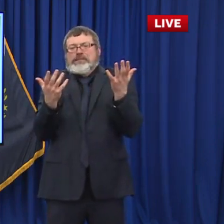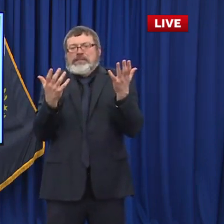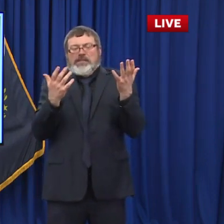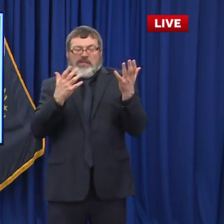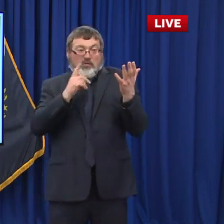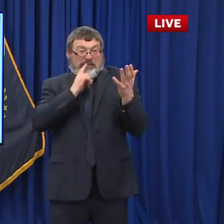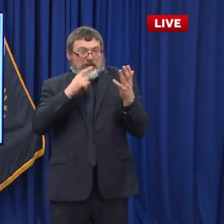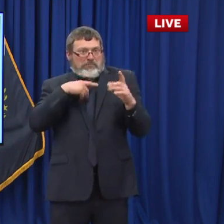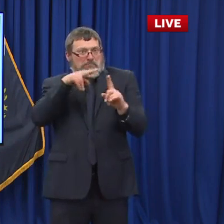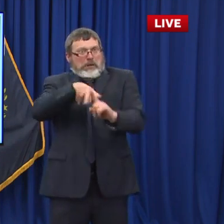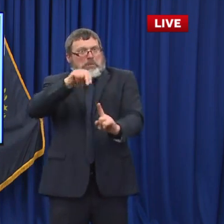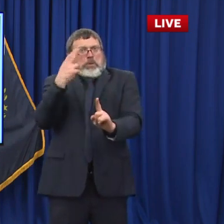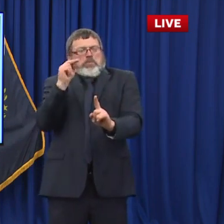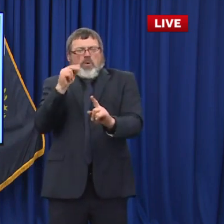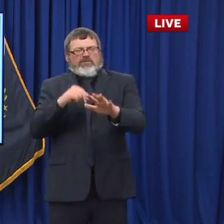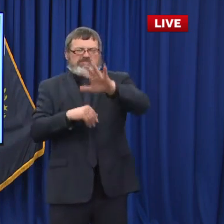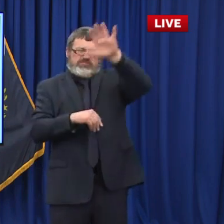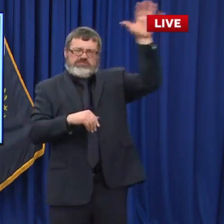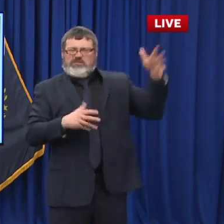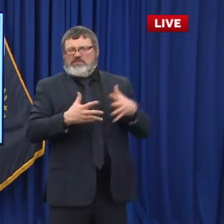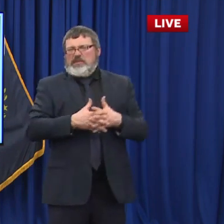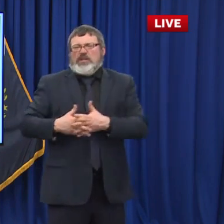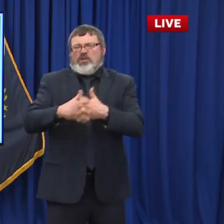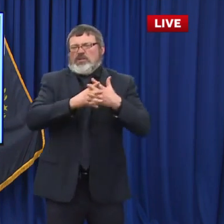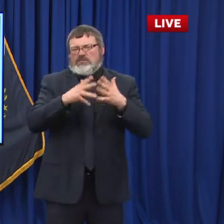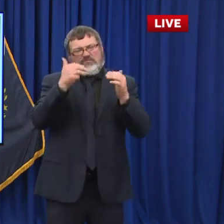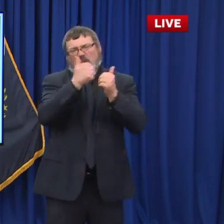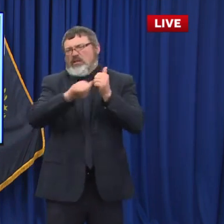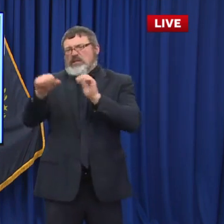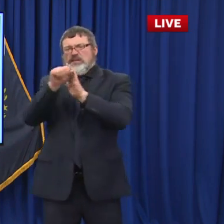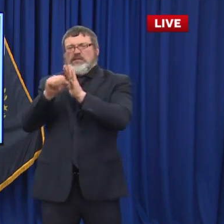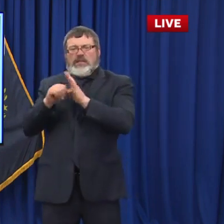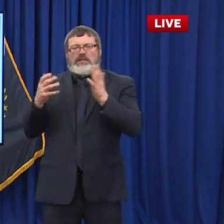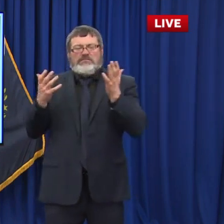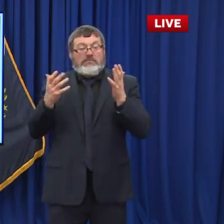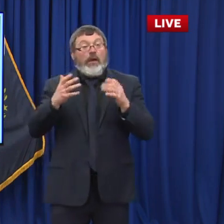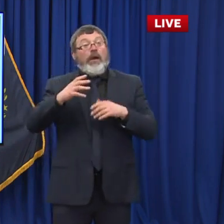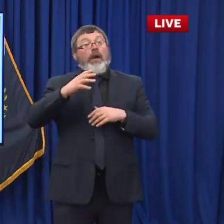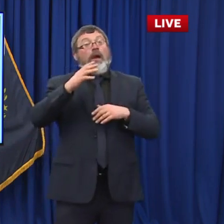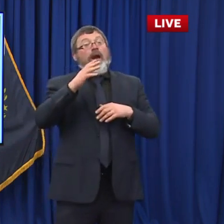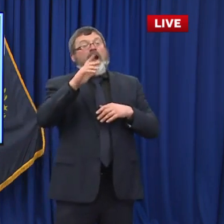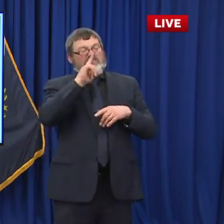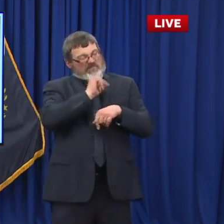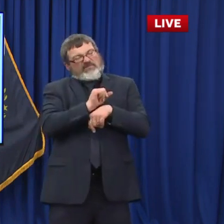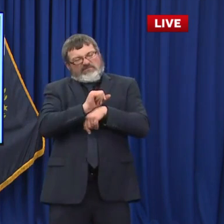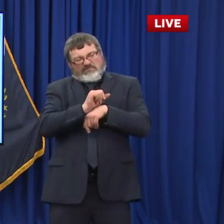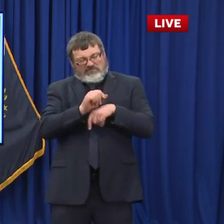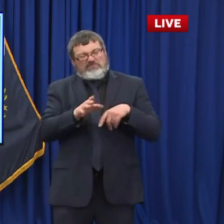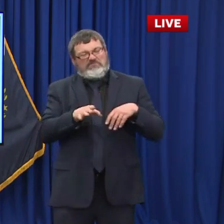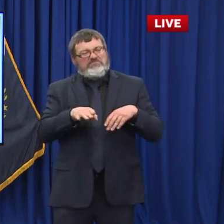C1 KIND OF ALL IN THE SAME BOAT THERE A LITTLE BIT SO WE DID SEE A BIT OF THAT BUMP AFTER THANKSGIVING WITH OUR CASE NUMBERS.